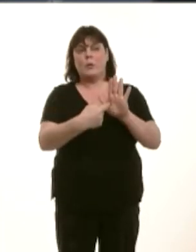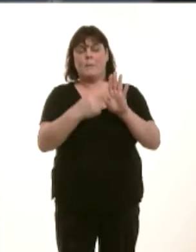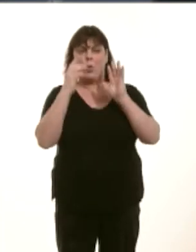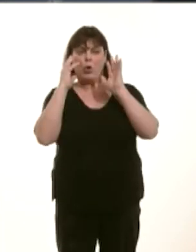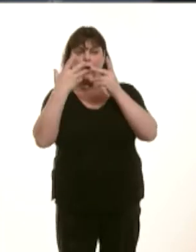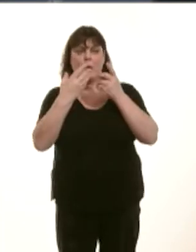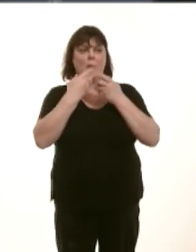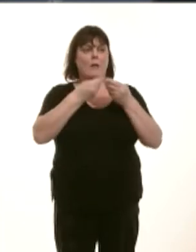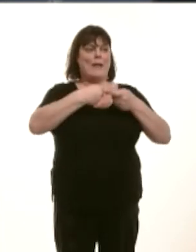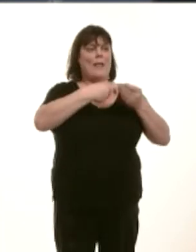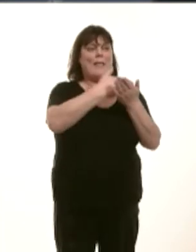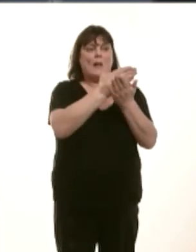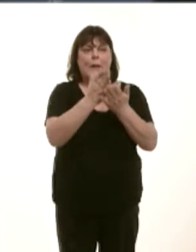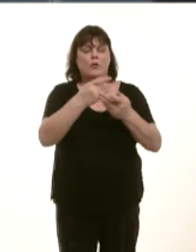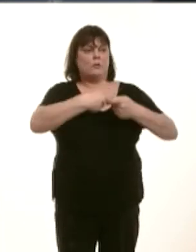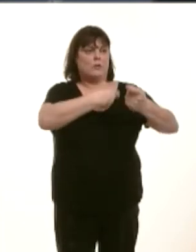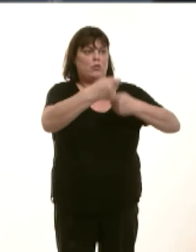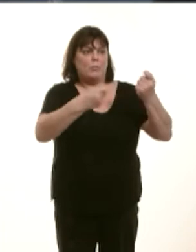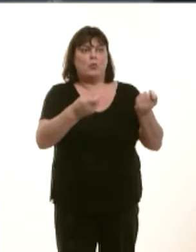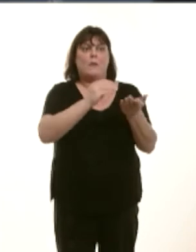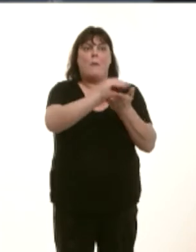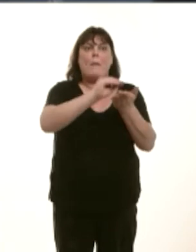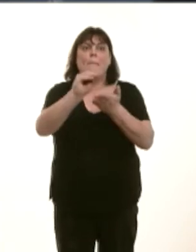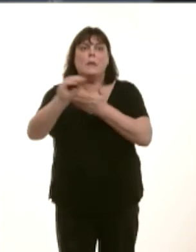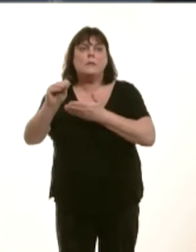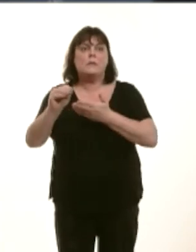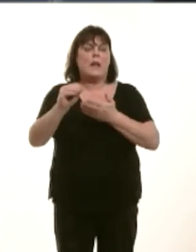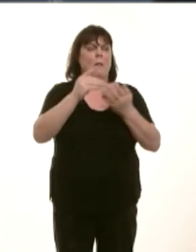administration and use of those payments, and significant inconsistencies and weaknesses